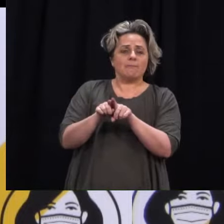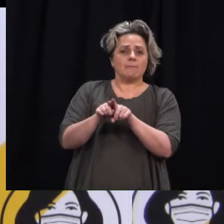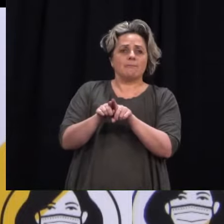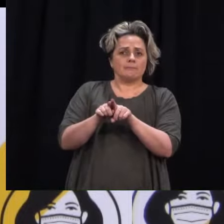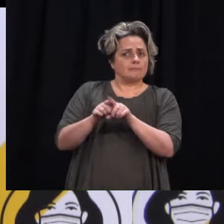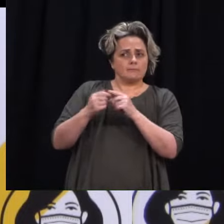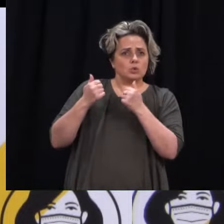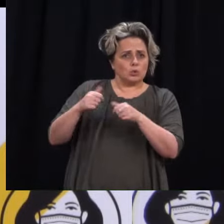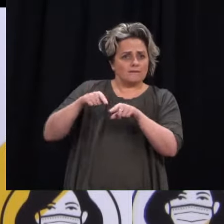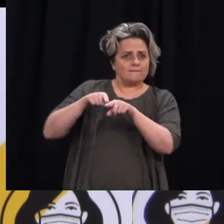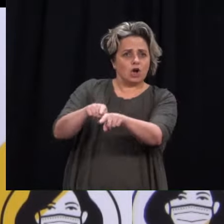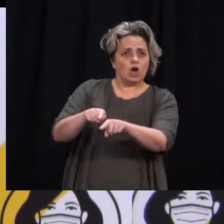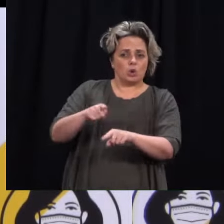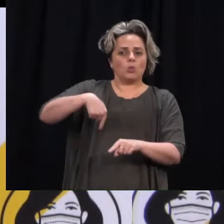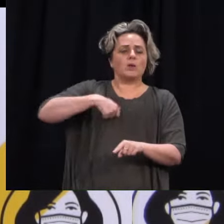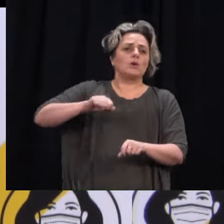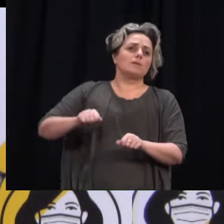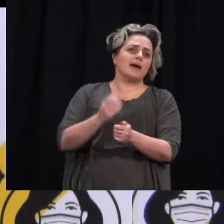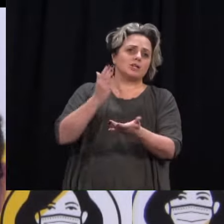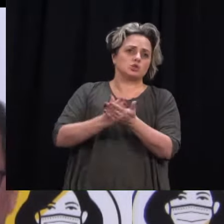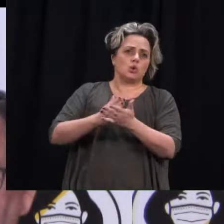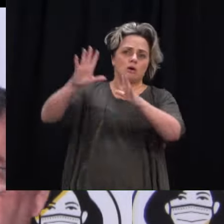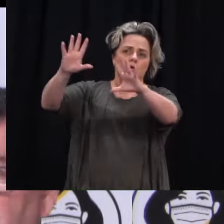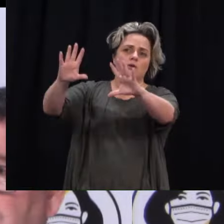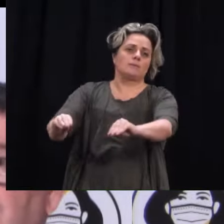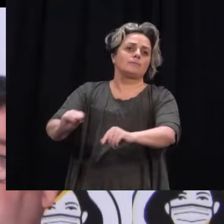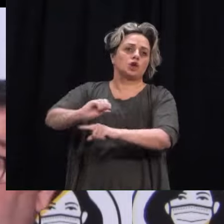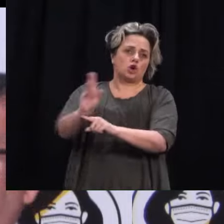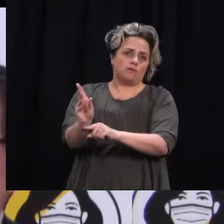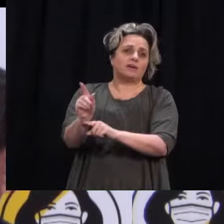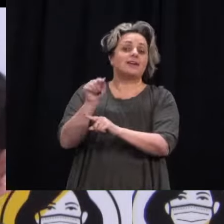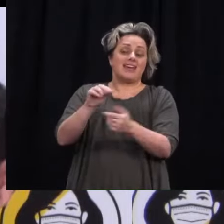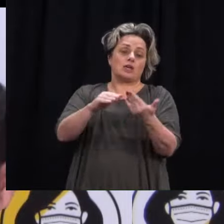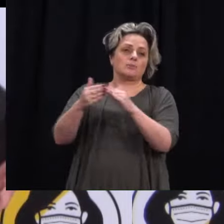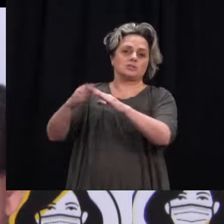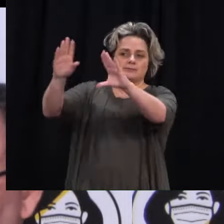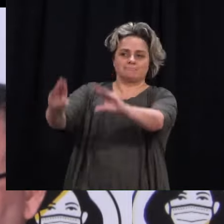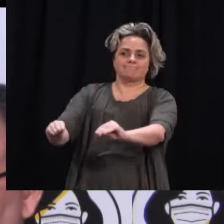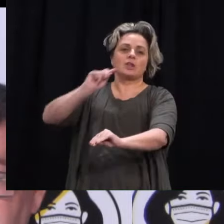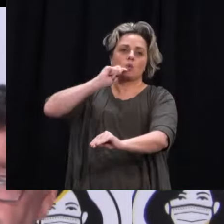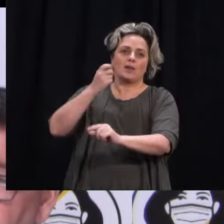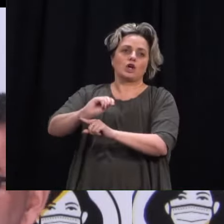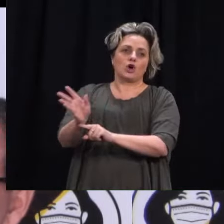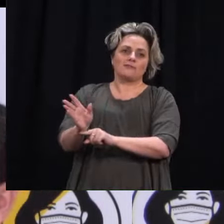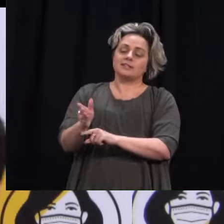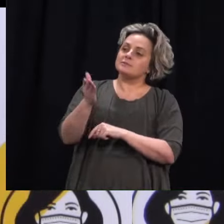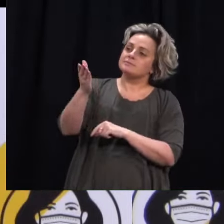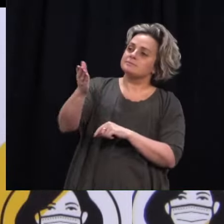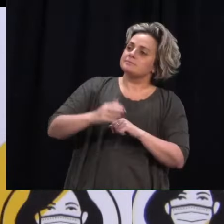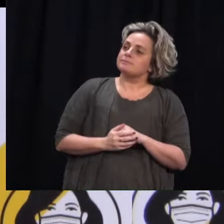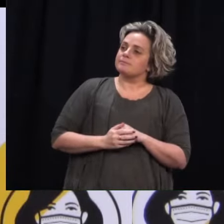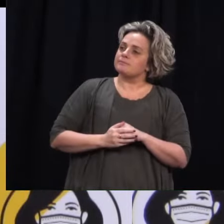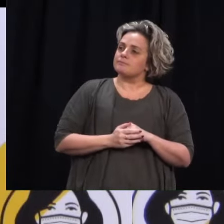on the track record of the Pacific community, we will get to the bottom of it and we will make sure that we get rid of